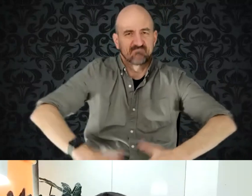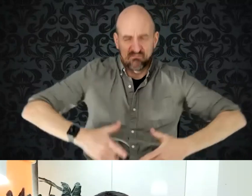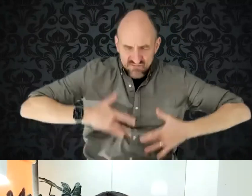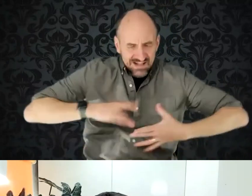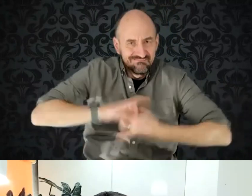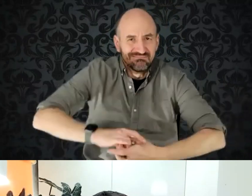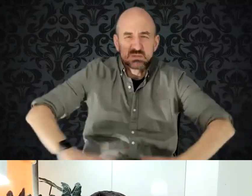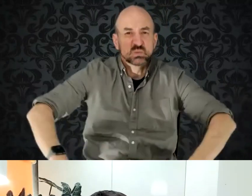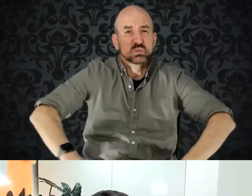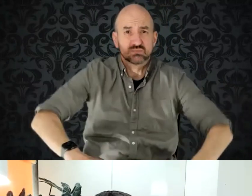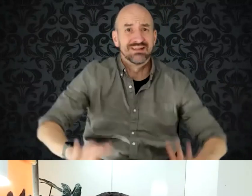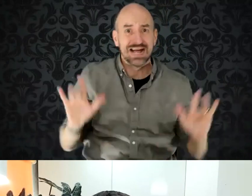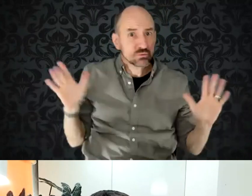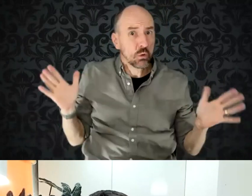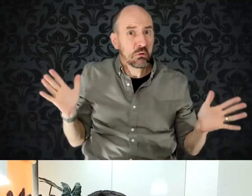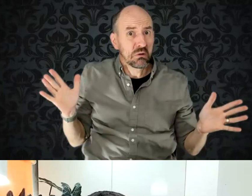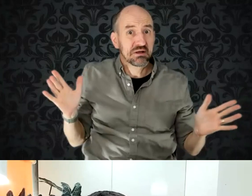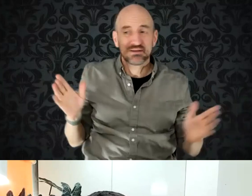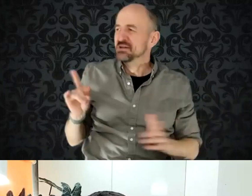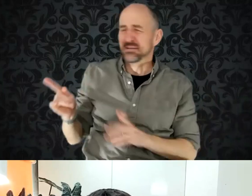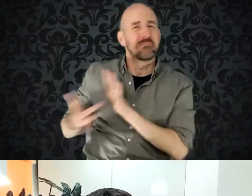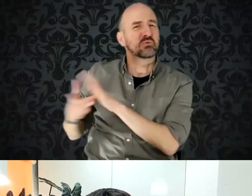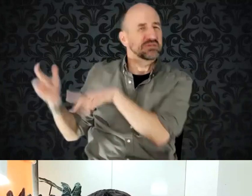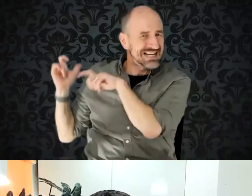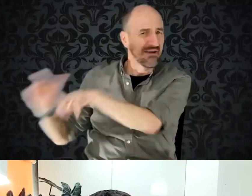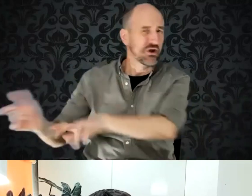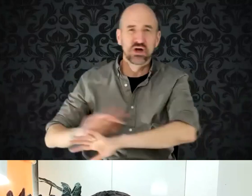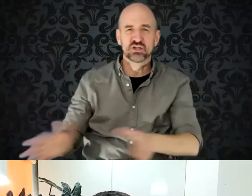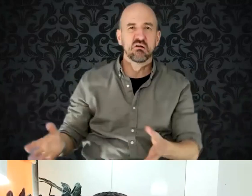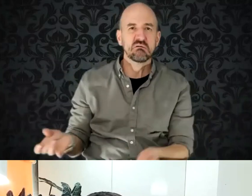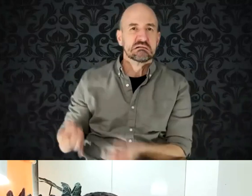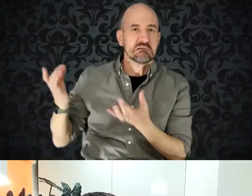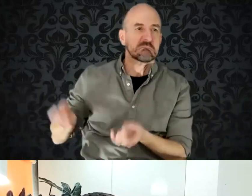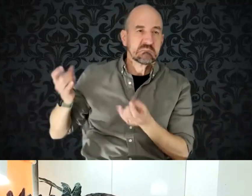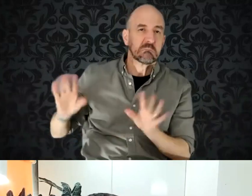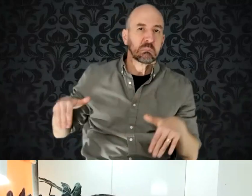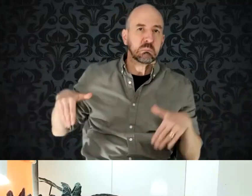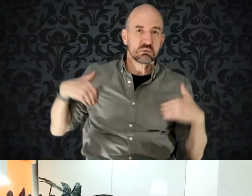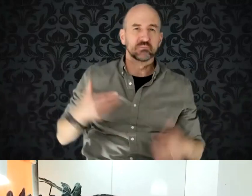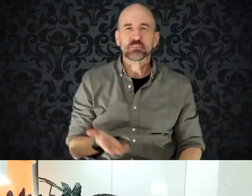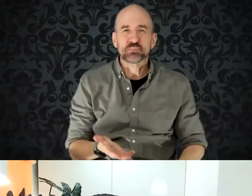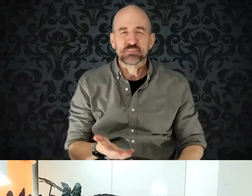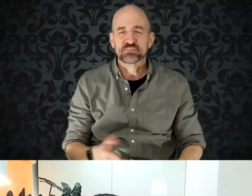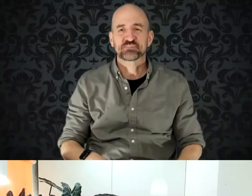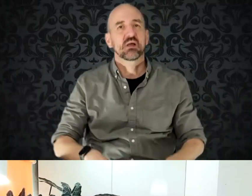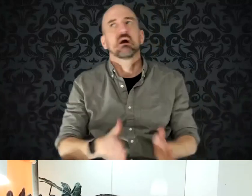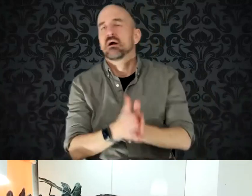you can do in the garden. And that could just be deadheading flowers or potted plants. It might also be getting